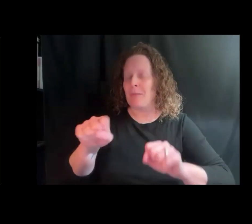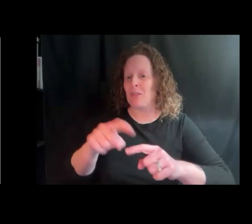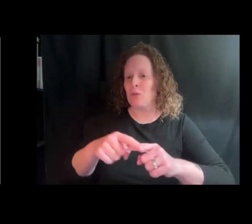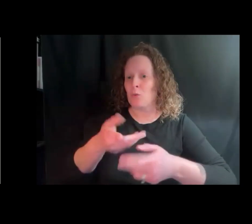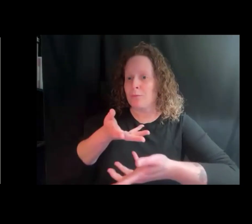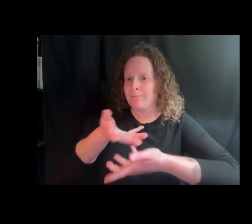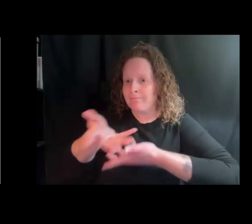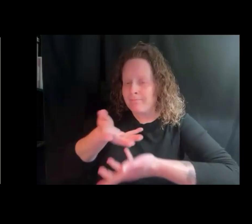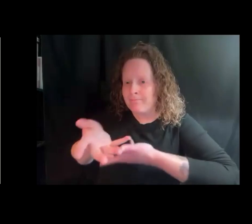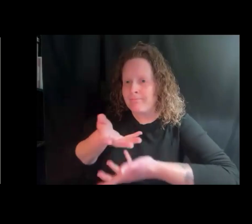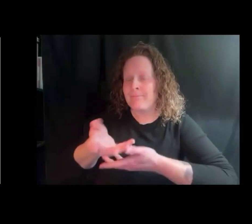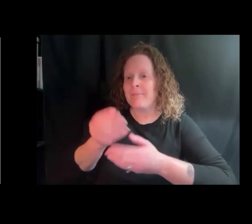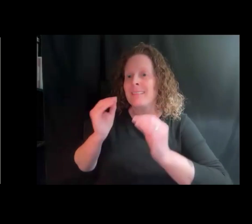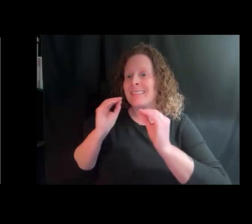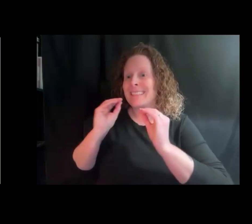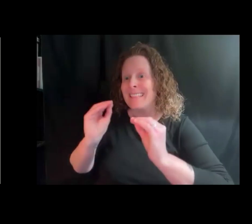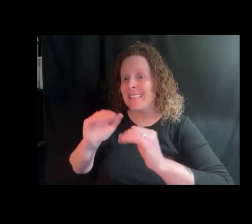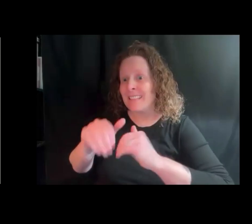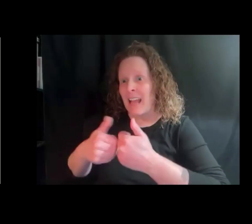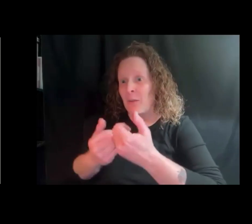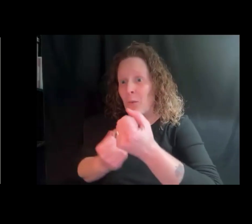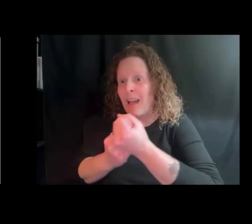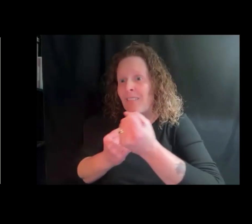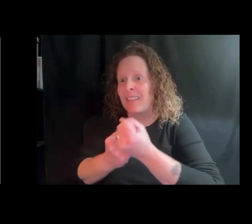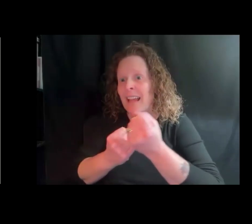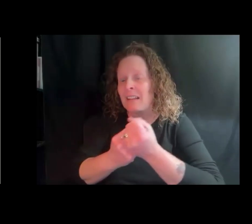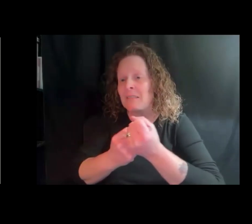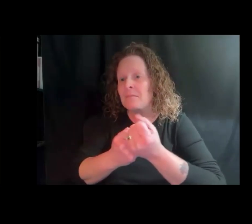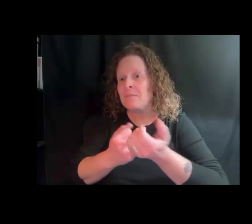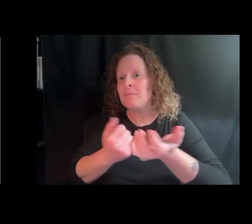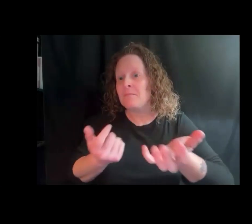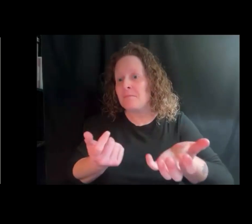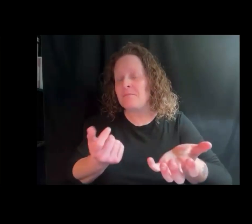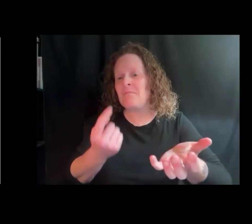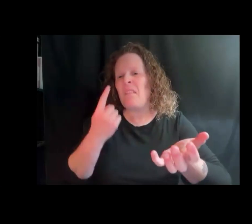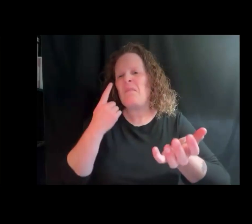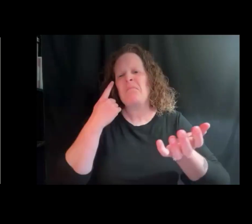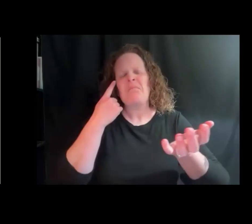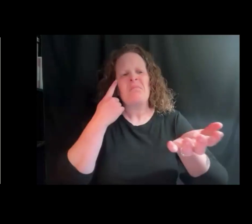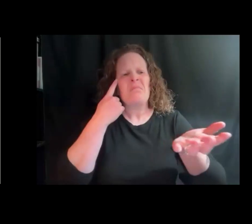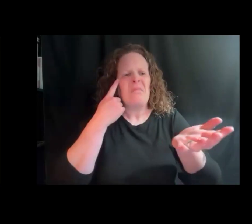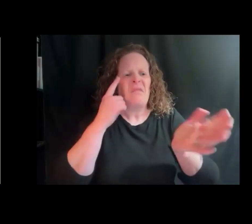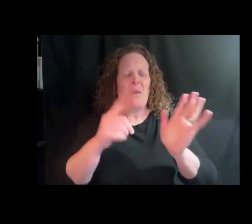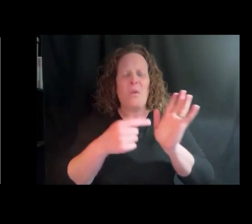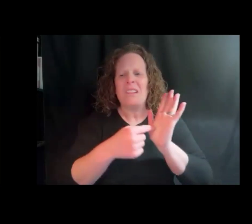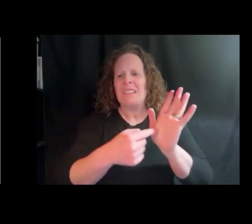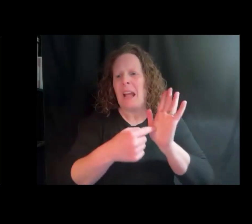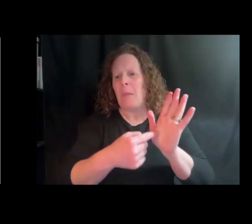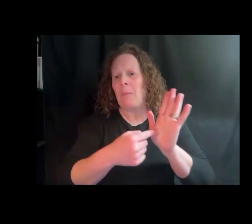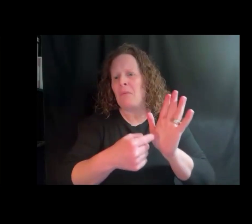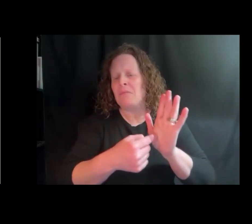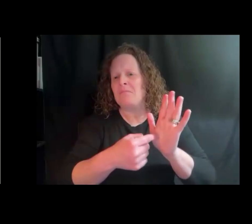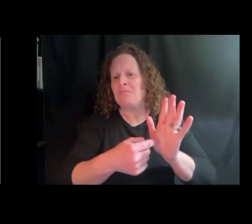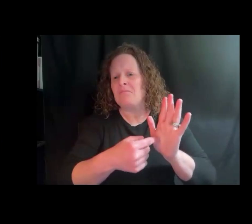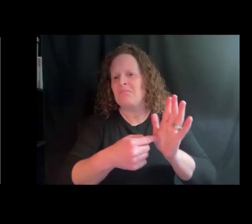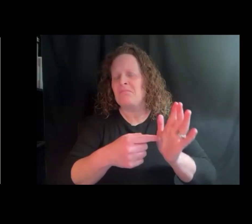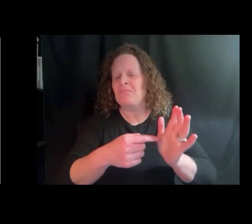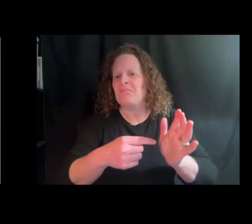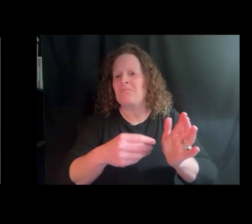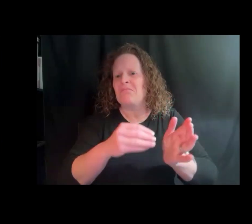So the interpreter should be able to teach these deaf students what an advocate is